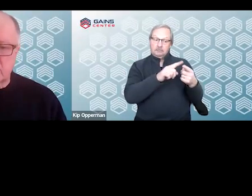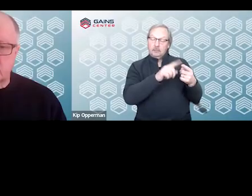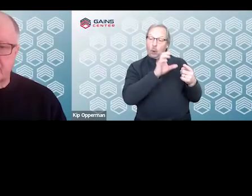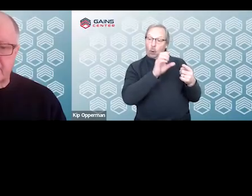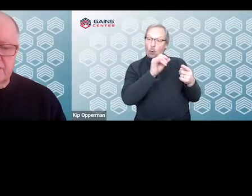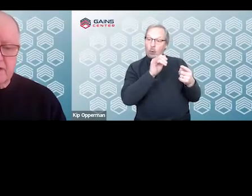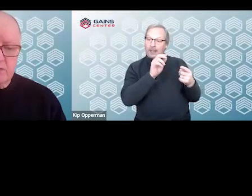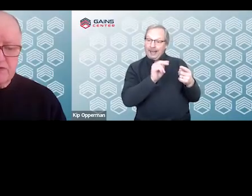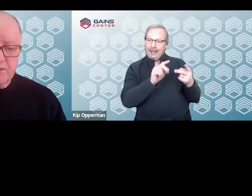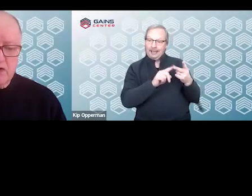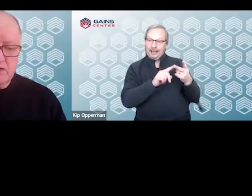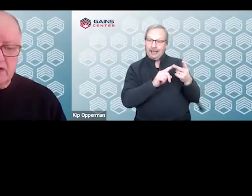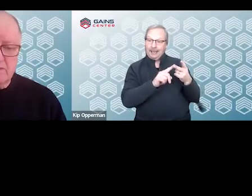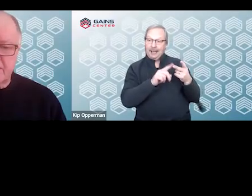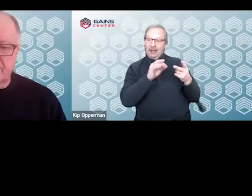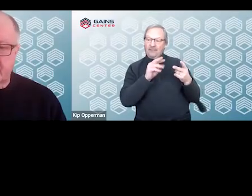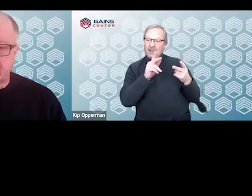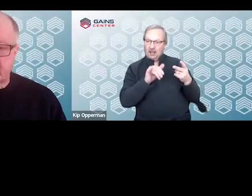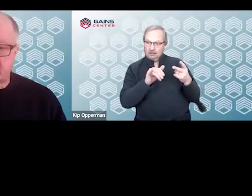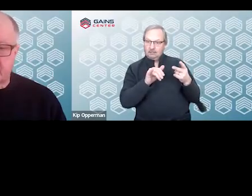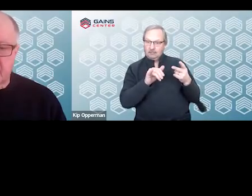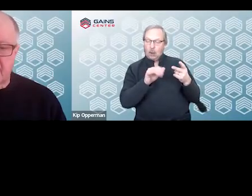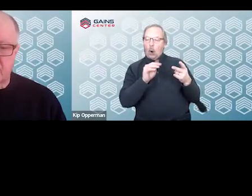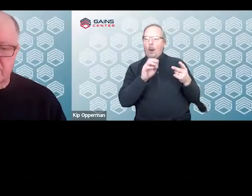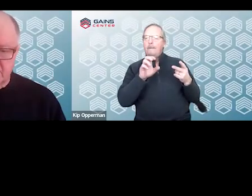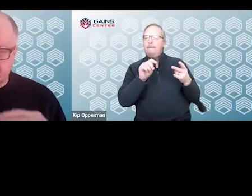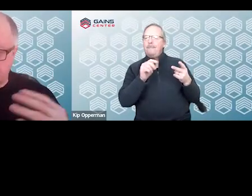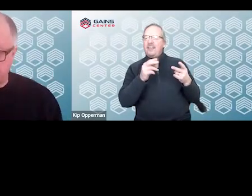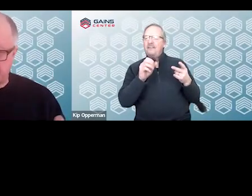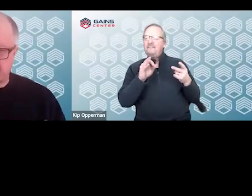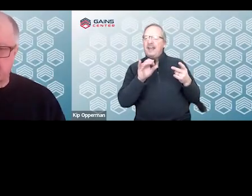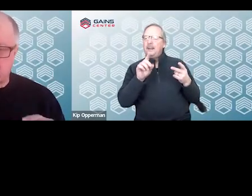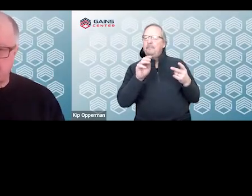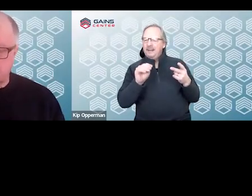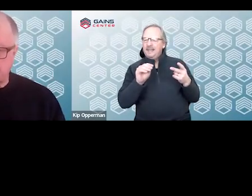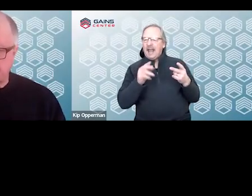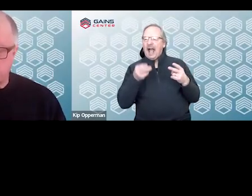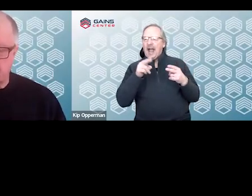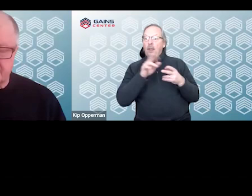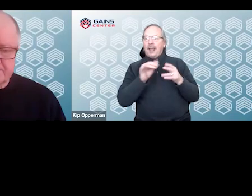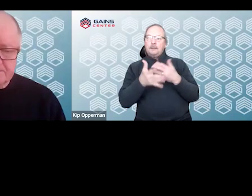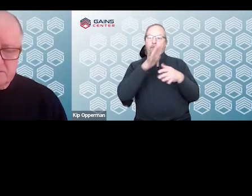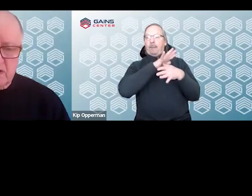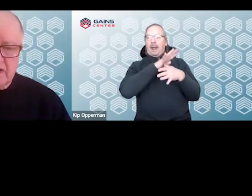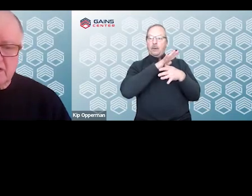In general, the numbers for methamphetamine have been higher because it's the primary stimulant